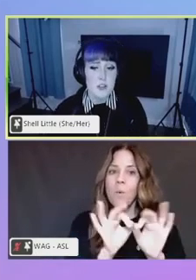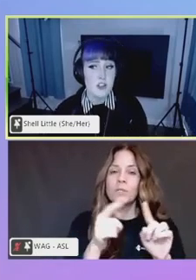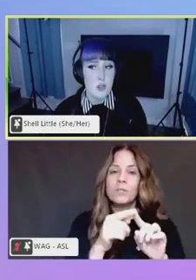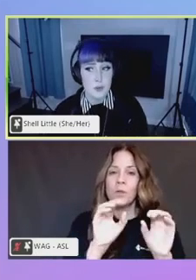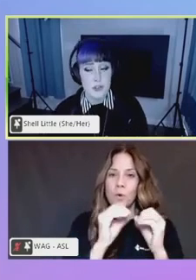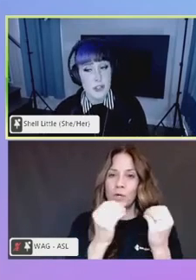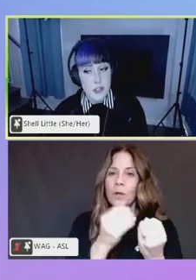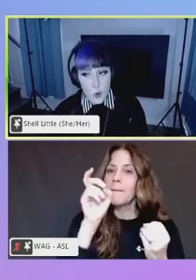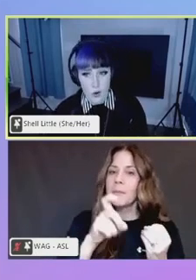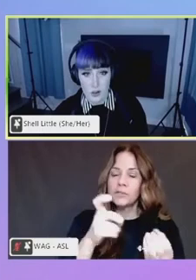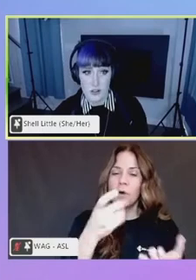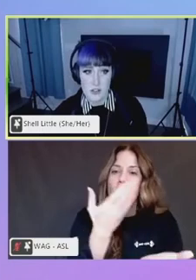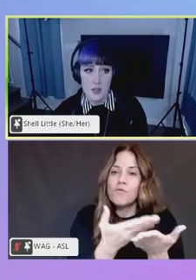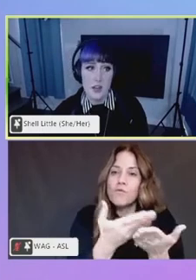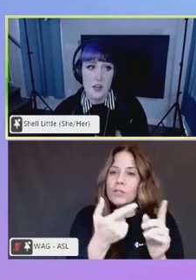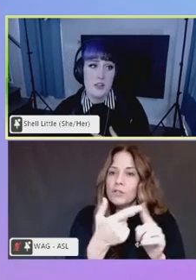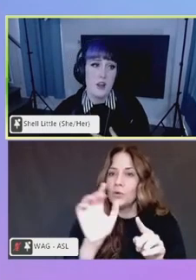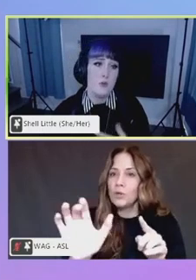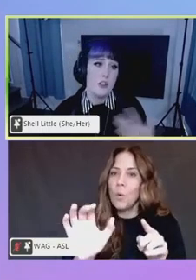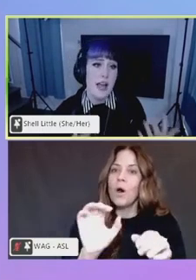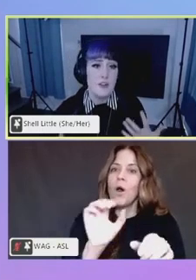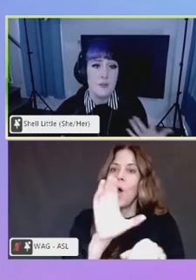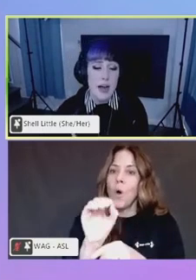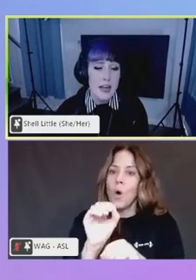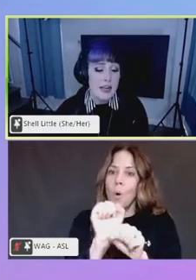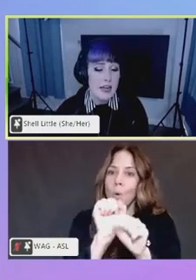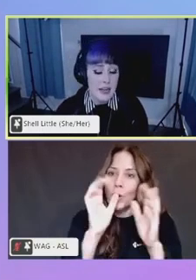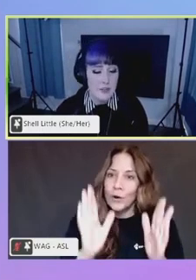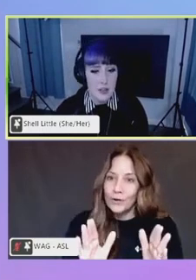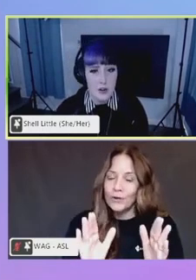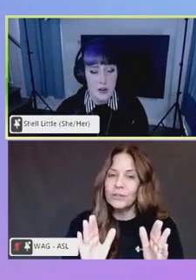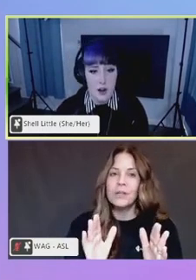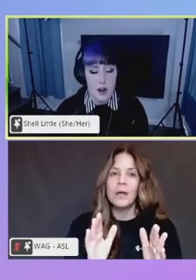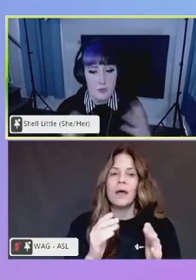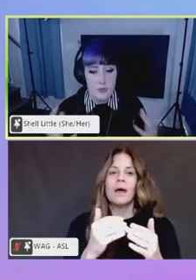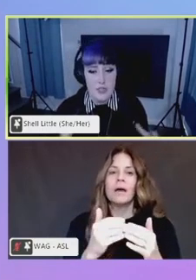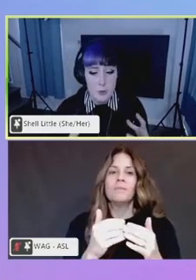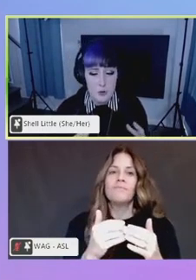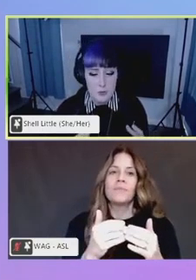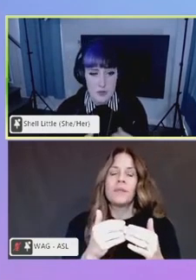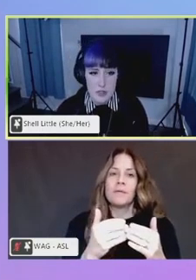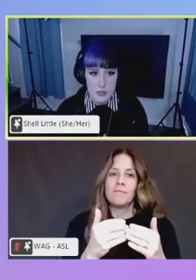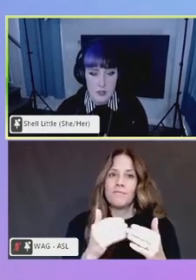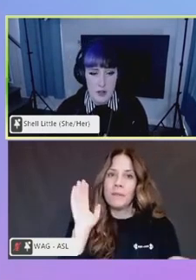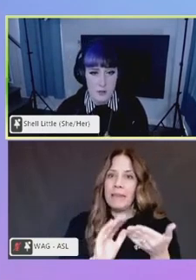Disabled people, too who are fighting for themselves to have a seat at the table. On top of having to prove accessibility is